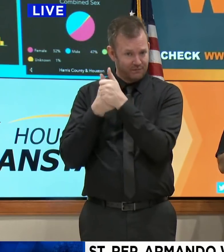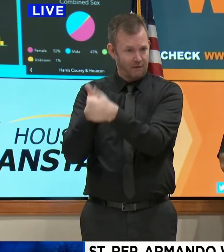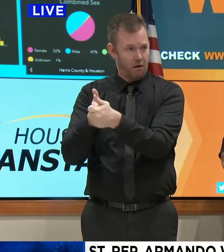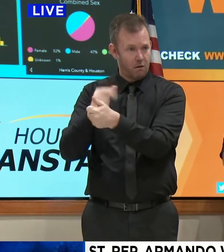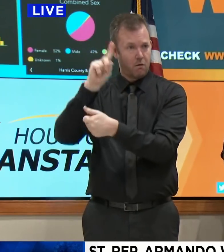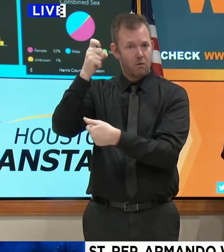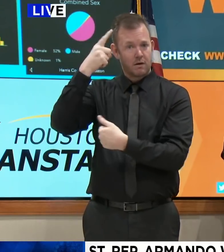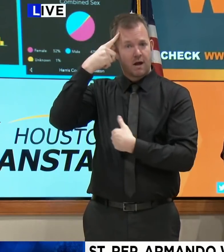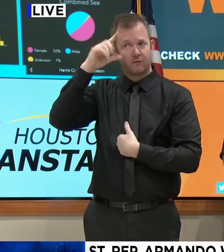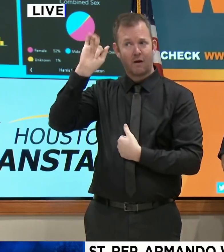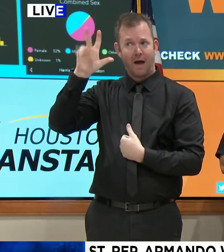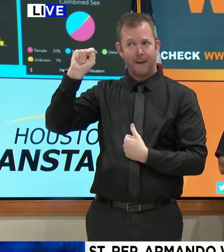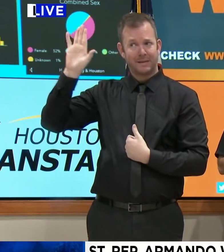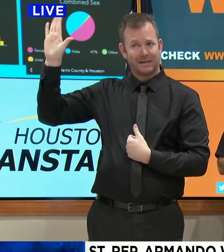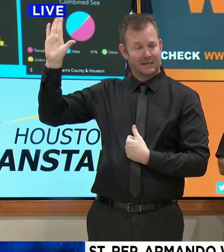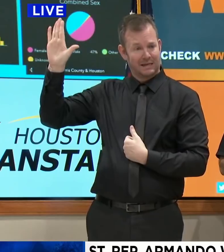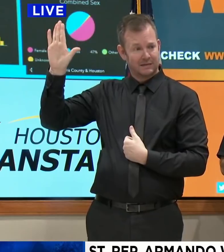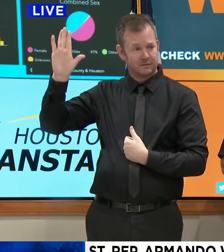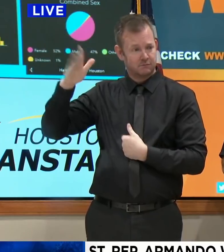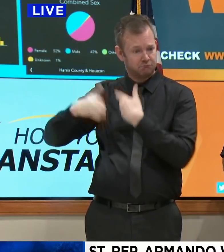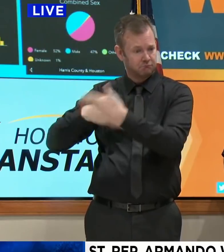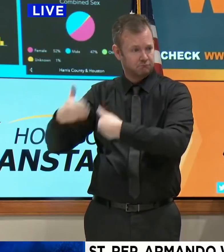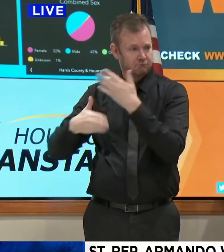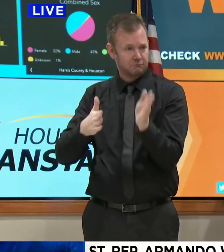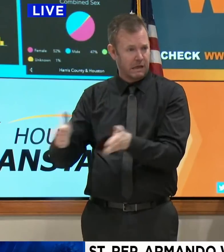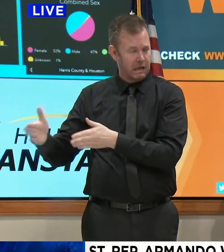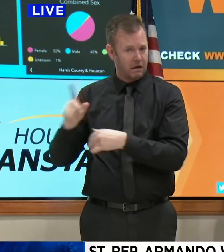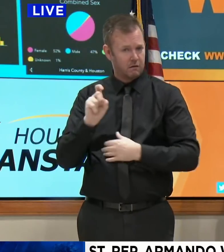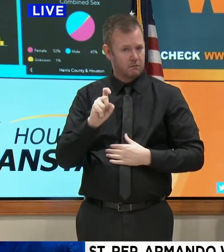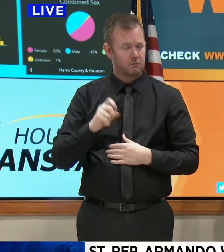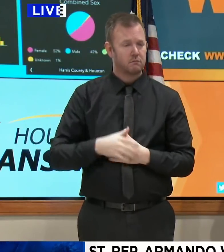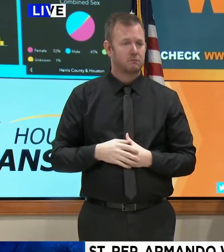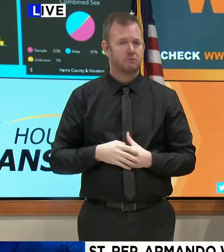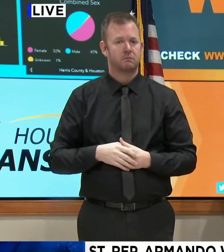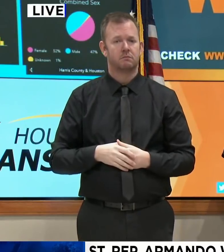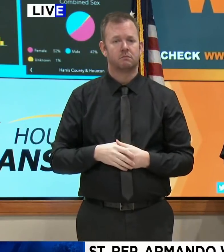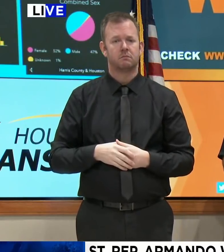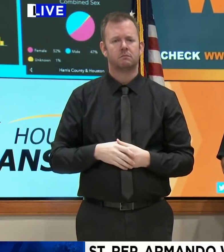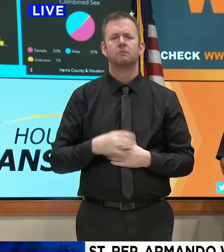this is for ktmd and do you agree with for ktmd and do you agree with relaxes social distancing and relaxes social distancing and some restrictions in the coming some restrictions in the coming days as the governor plans to days as the governor plans to do. do.